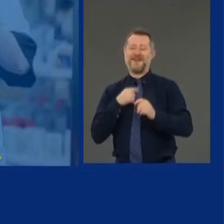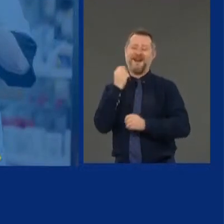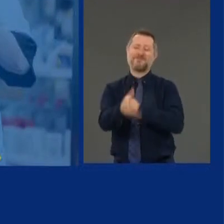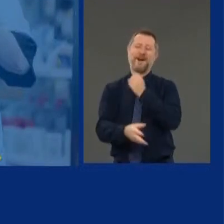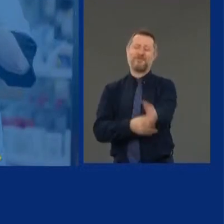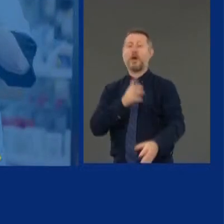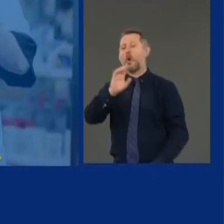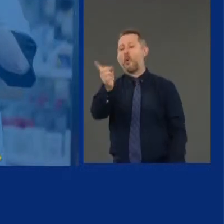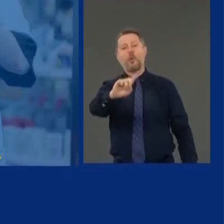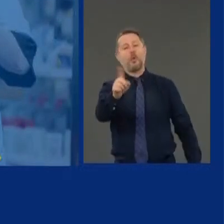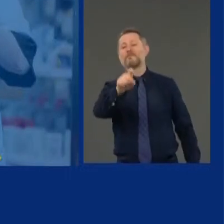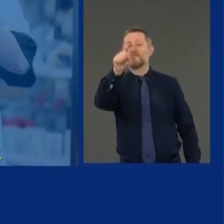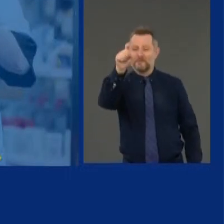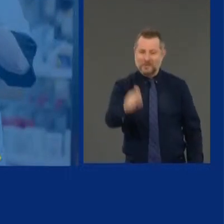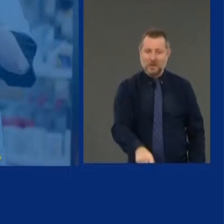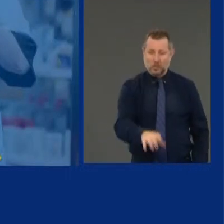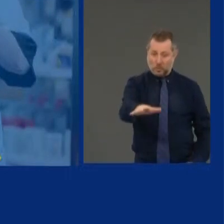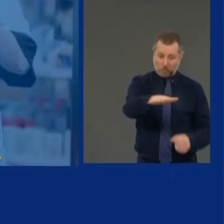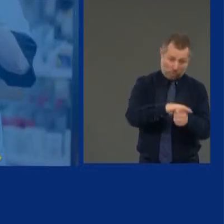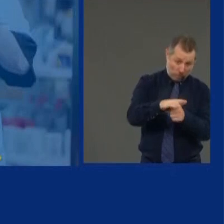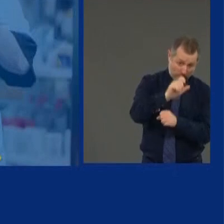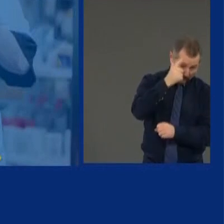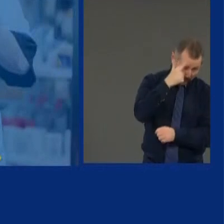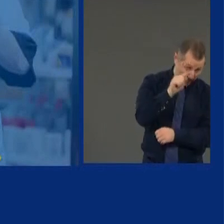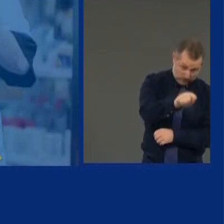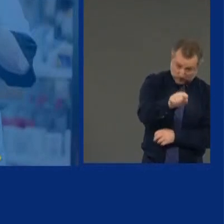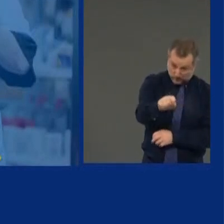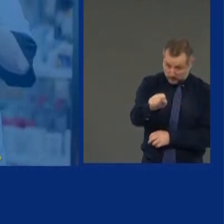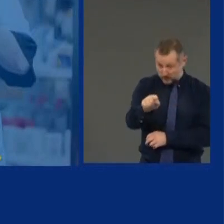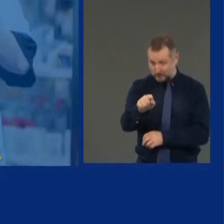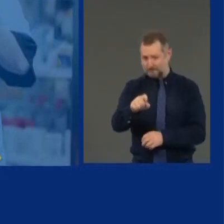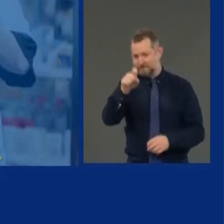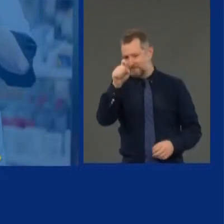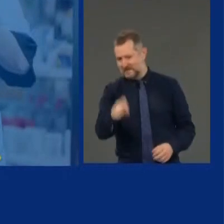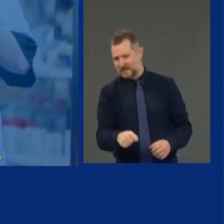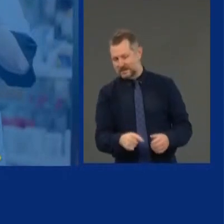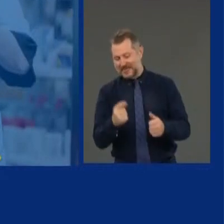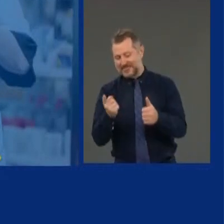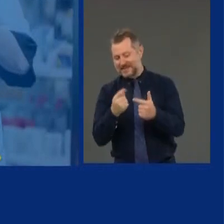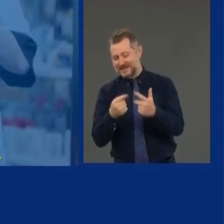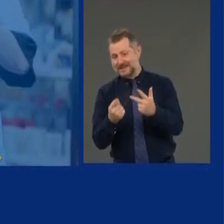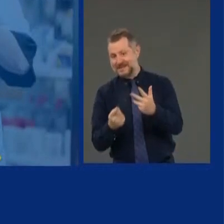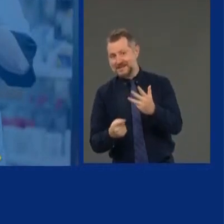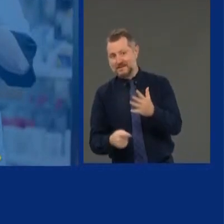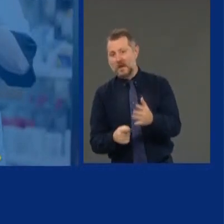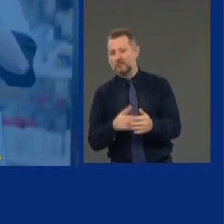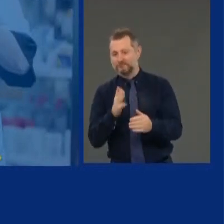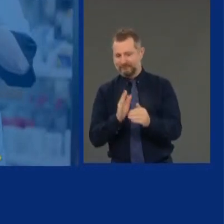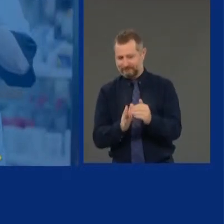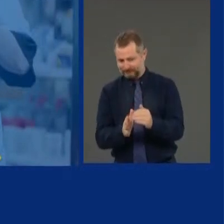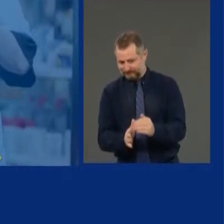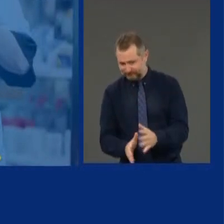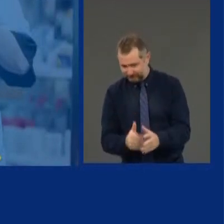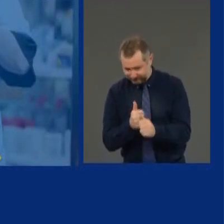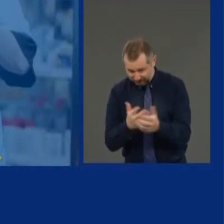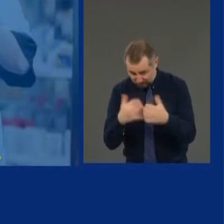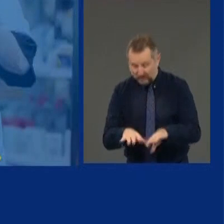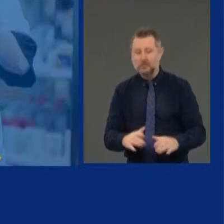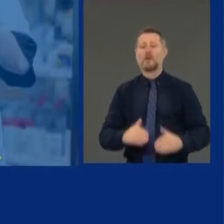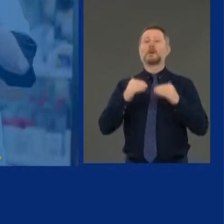THE PHASES ARE NOT JUST AUTOMATIC. THE PHASES ARE ALLOWING THE LOCAL GOVERNMENTS TO GET THEIR